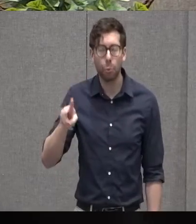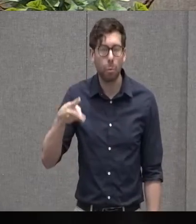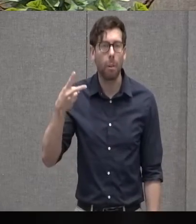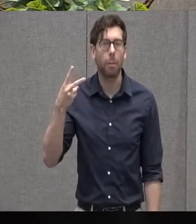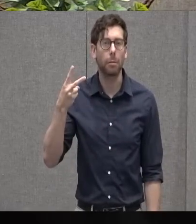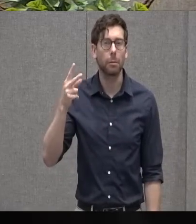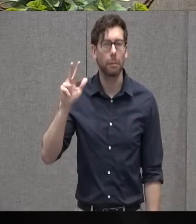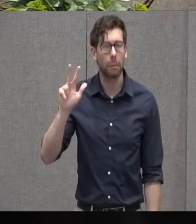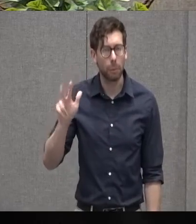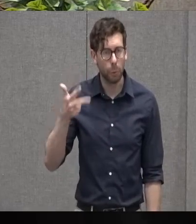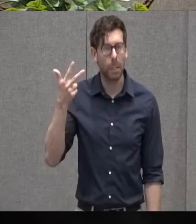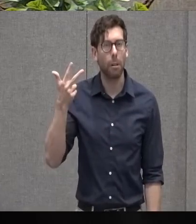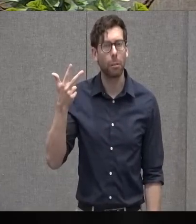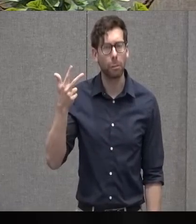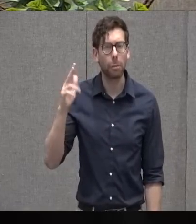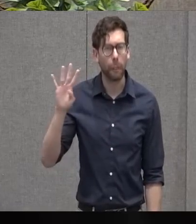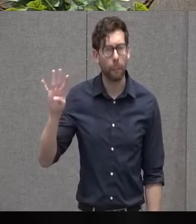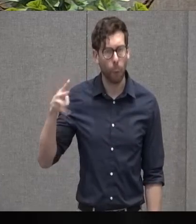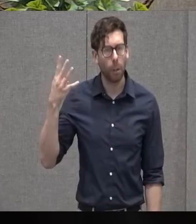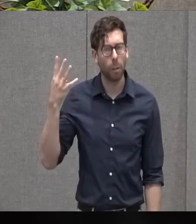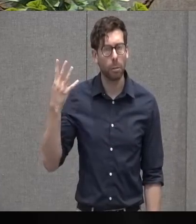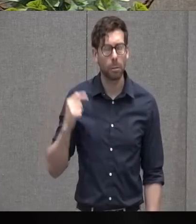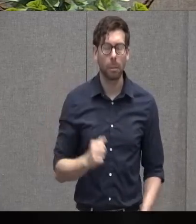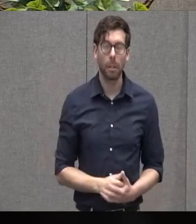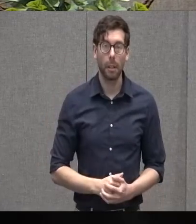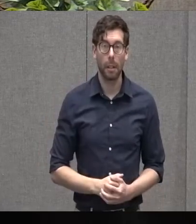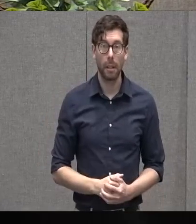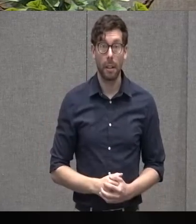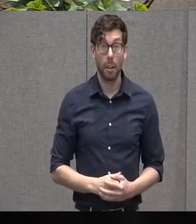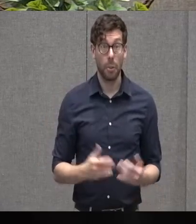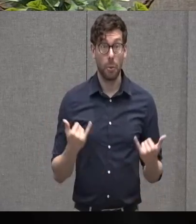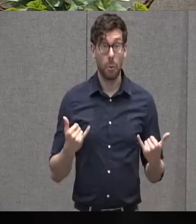So I'm going to spread out my special items